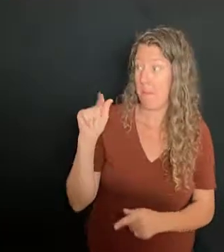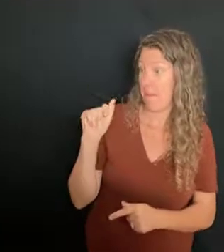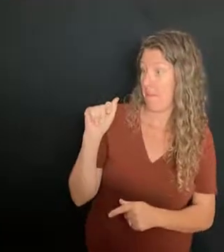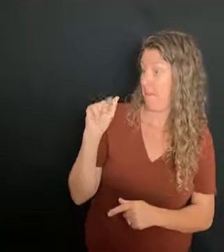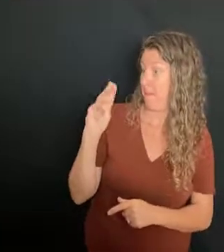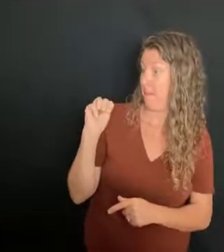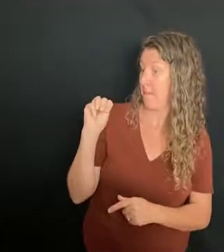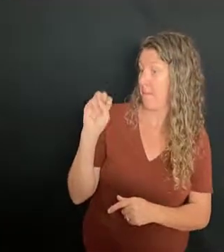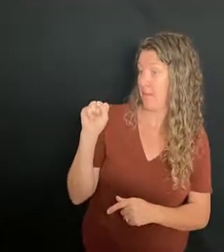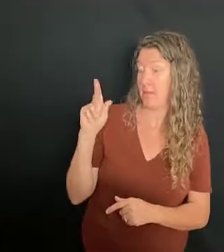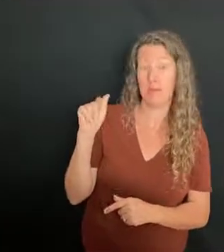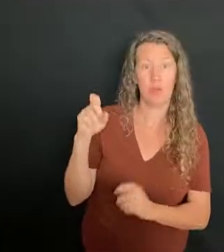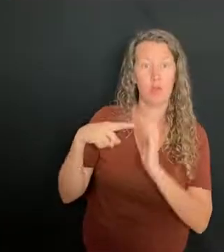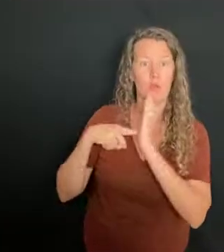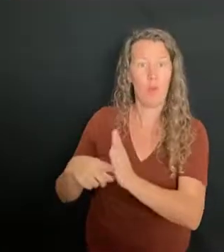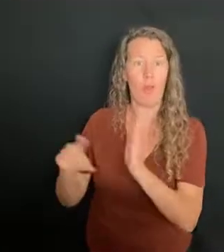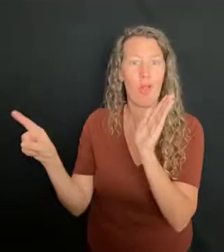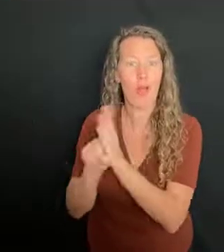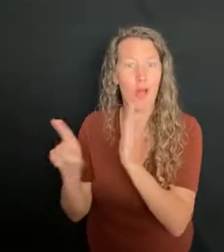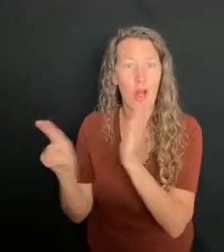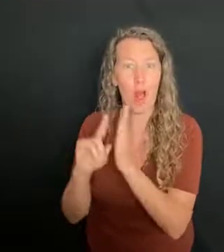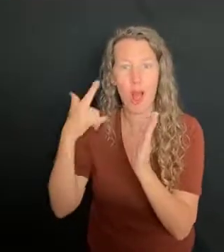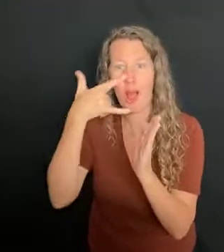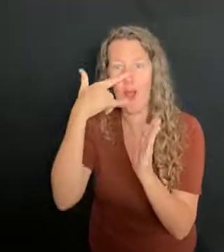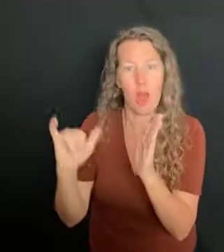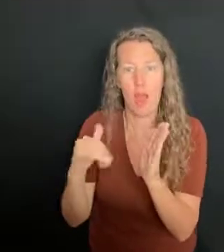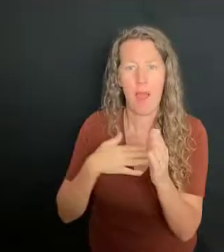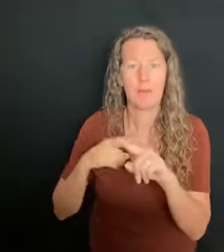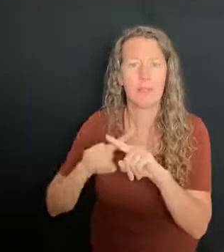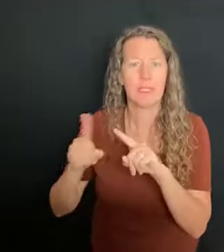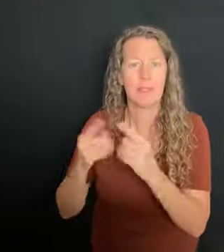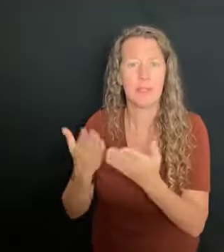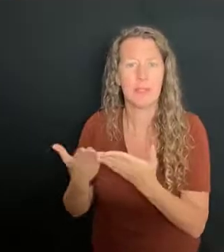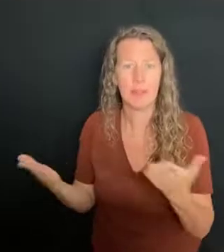[Esther Geiger] And she gave them lots of suggestions for ways they could support Rosalee at home.